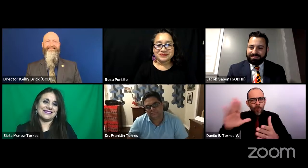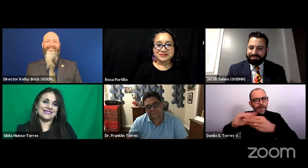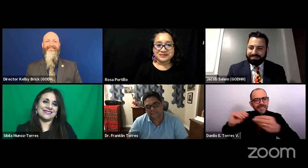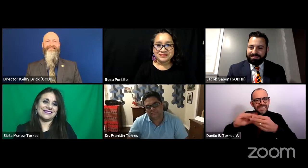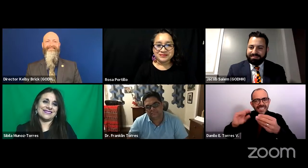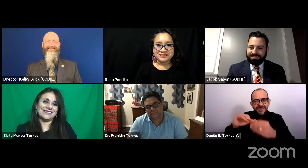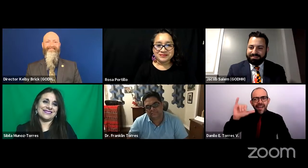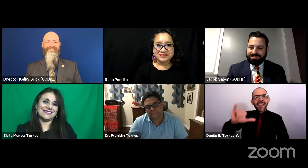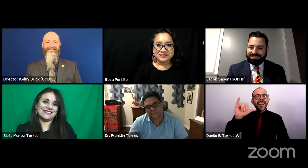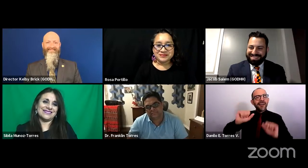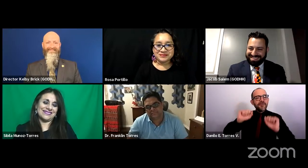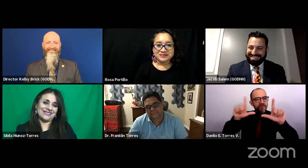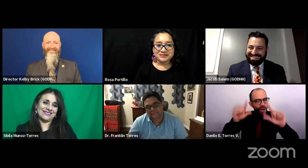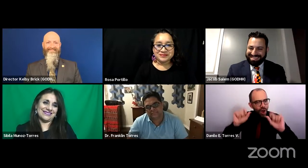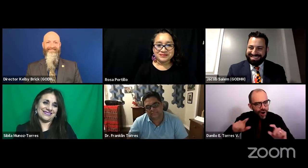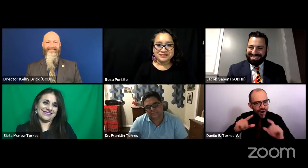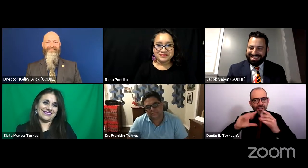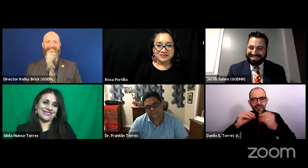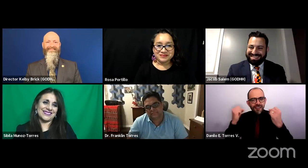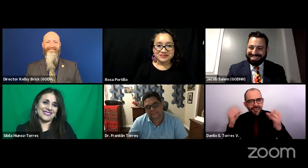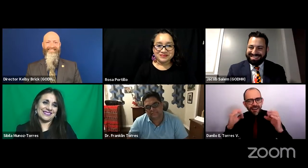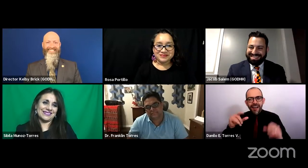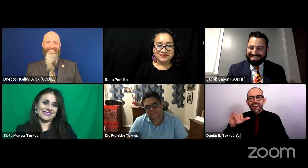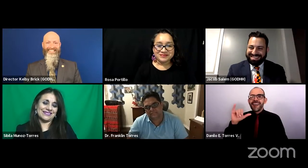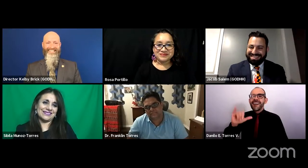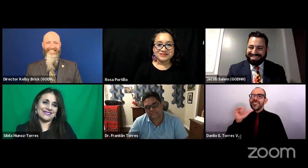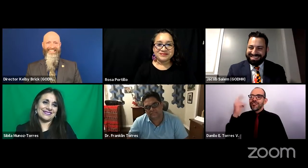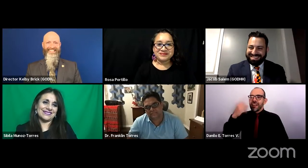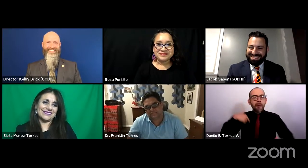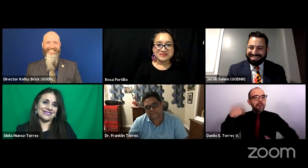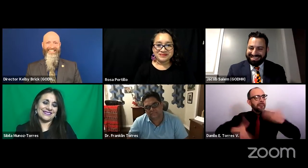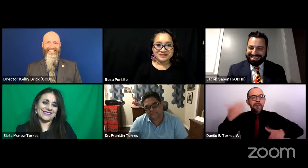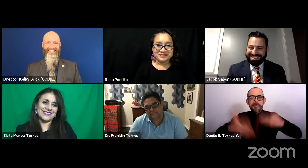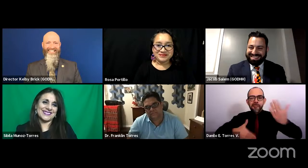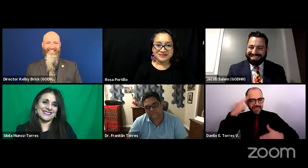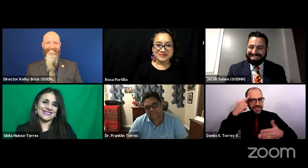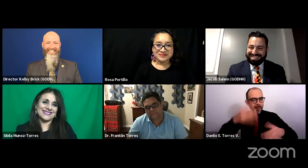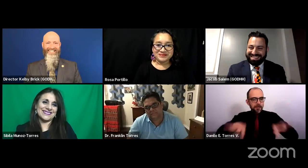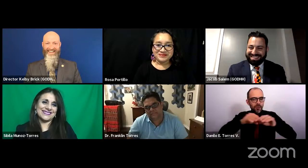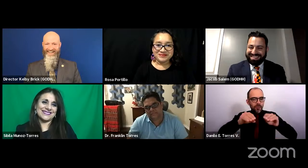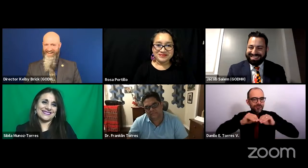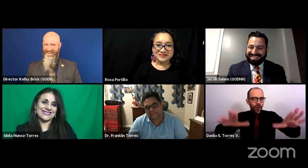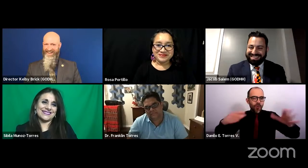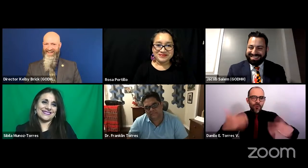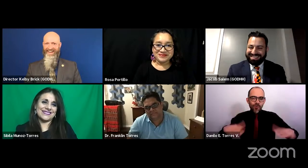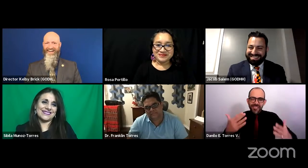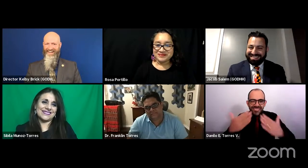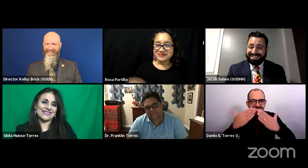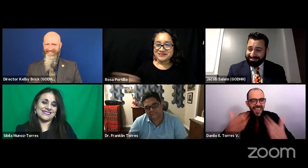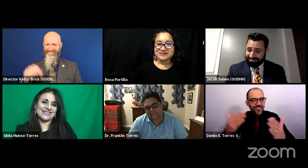to continue to work with all of you through messaging, through vlogs. I think it's important